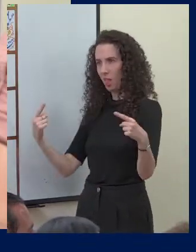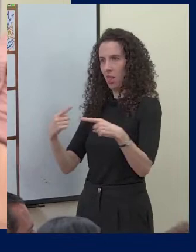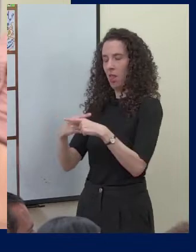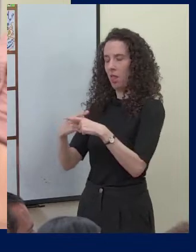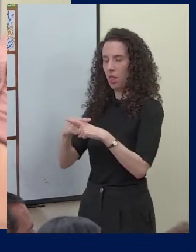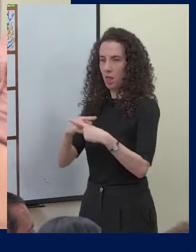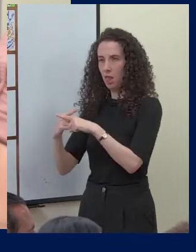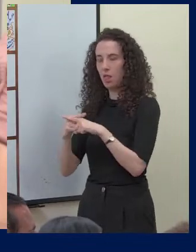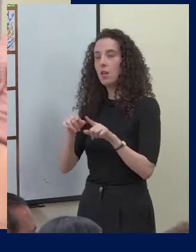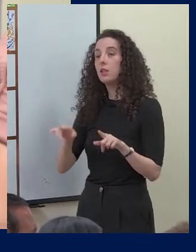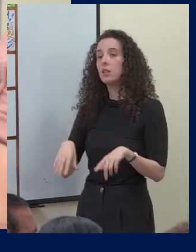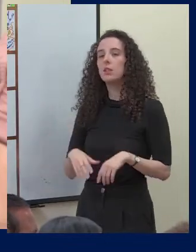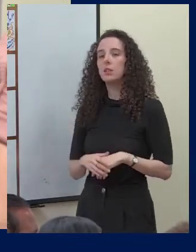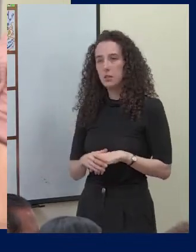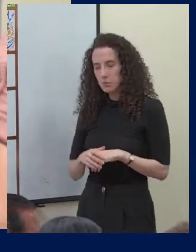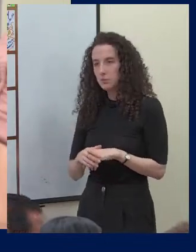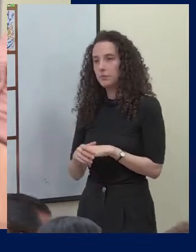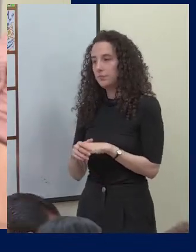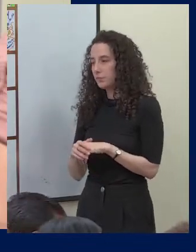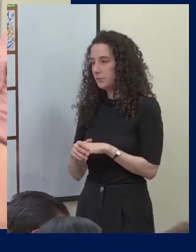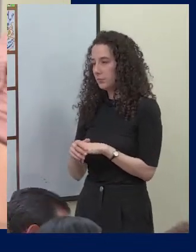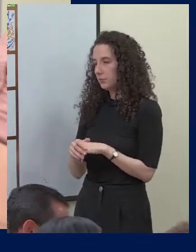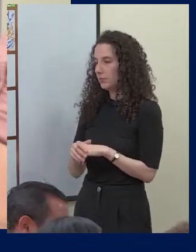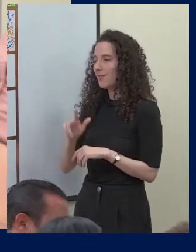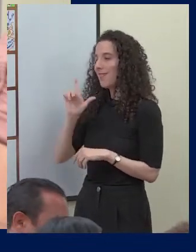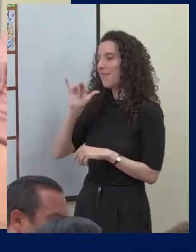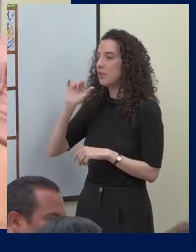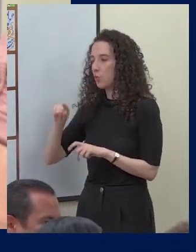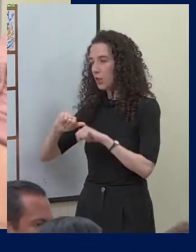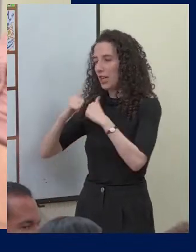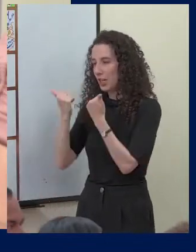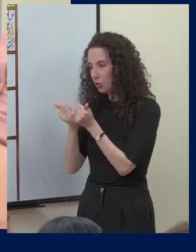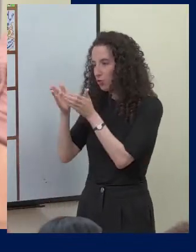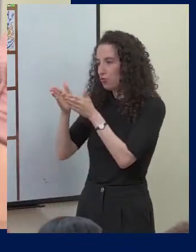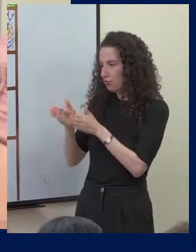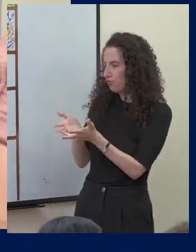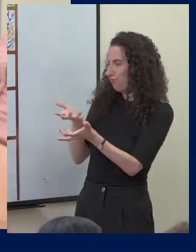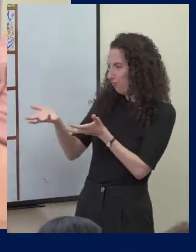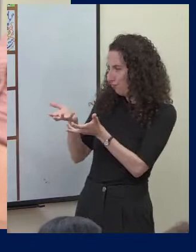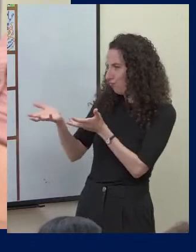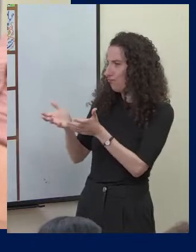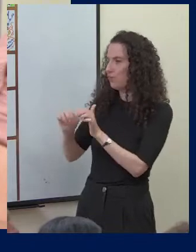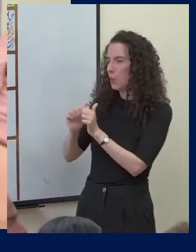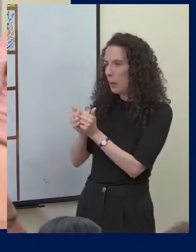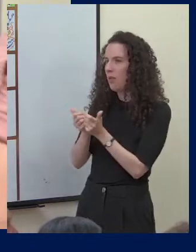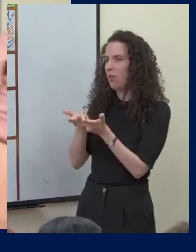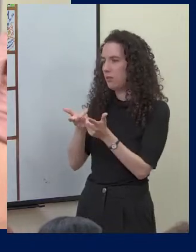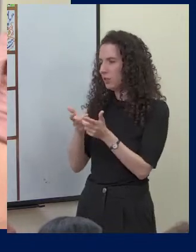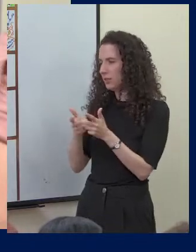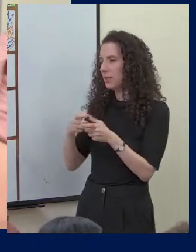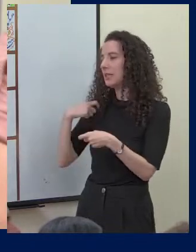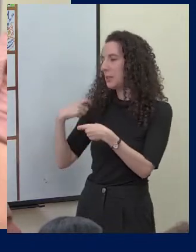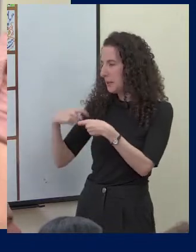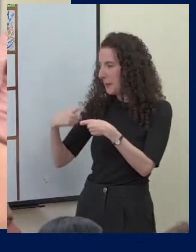unique circumstances and cultural backgrounds of Latino youth growing up in New York City.